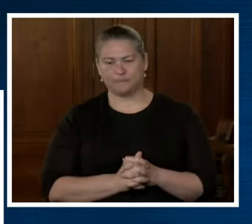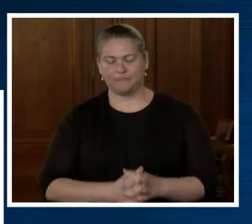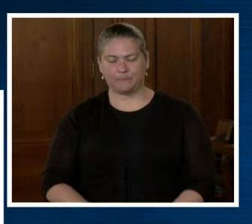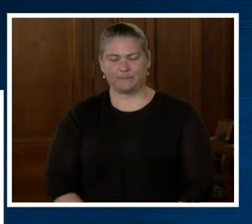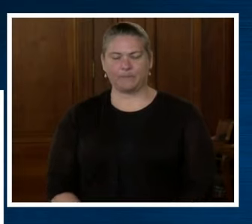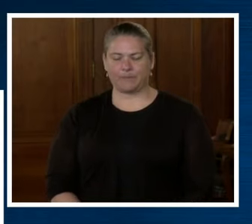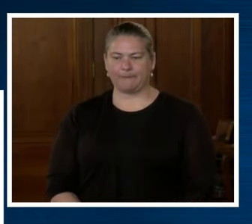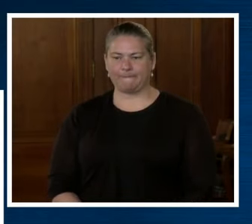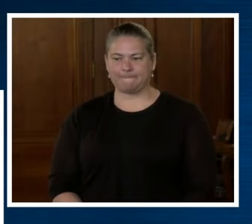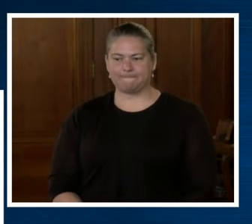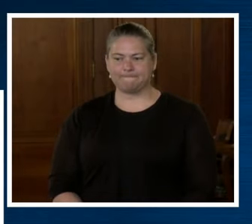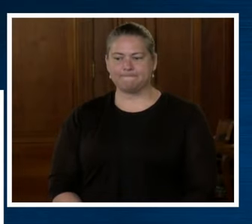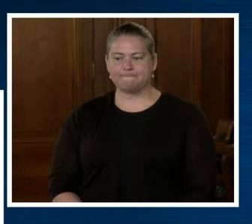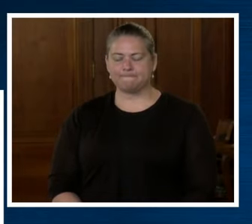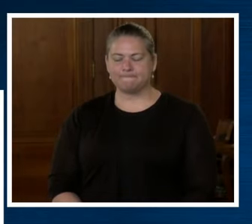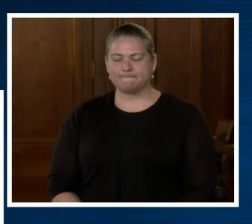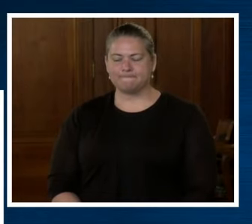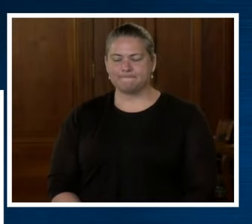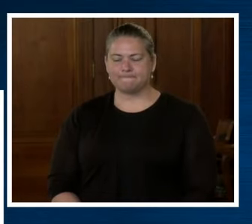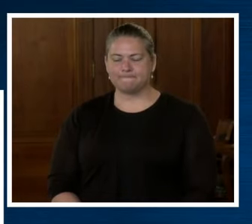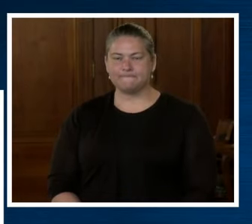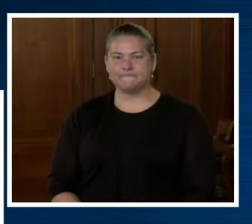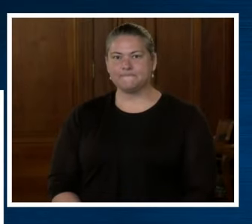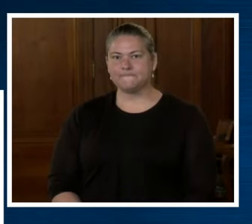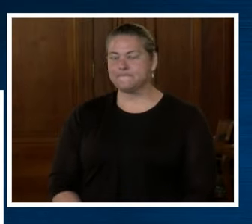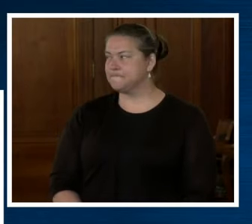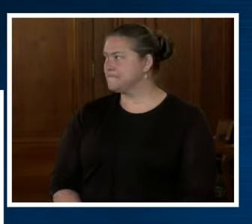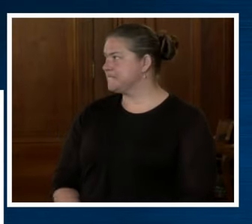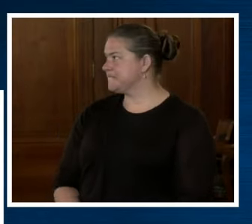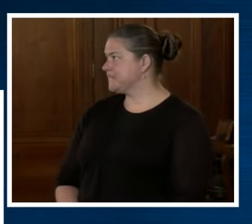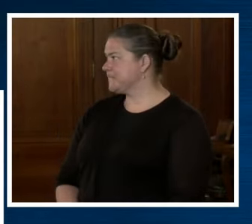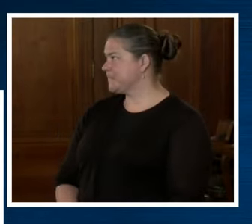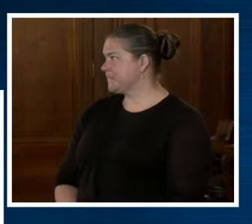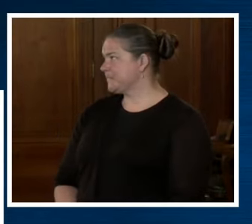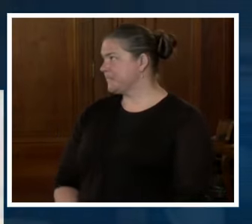BOYLE, CALLOWAY, EDMUNDSON,